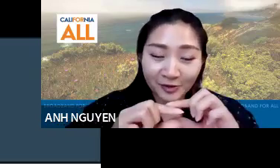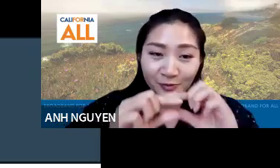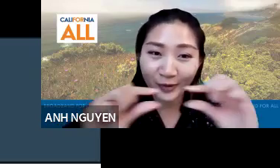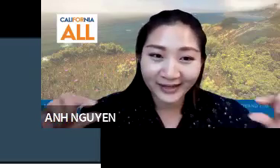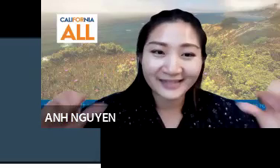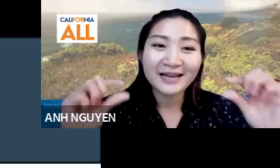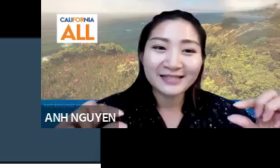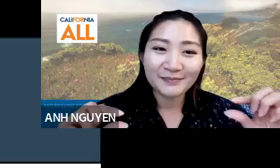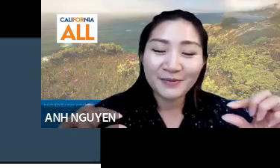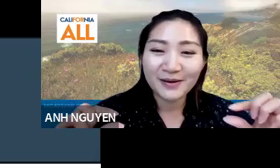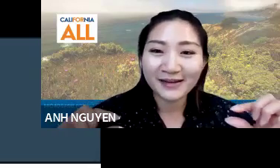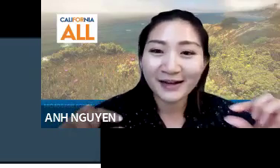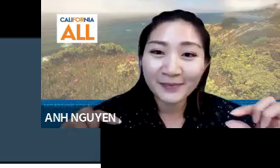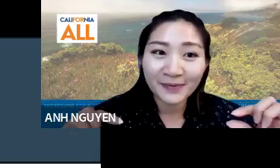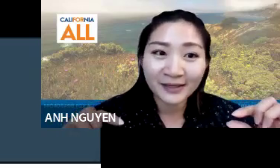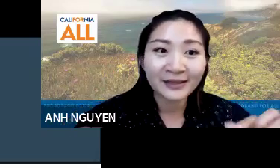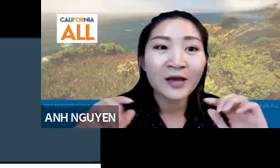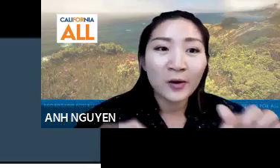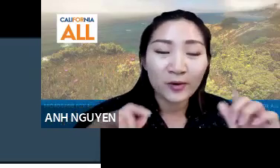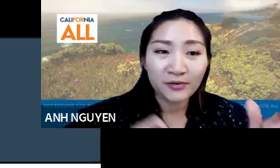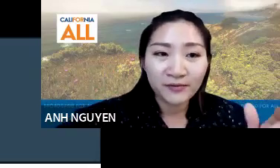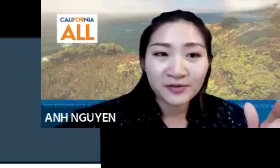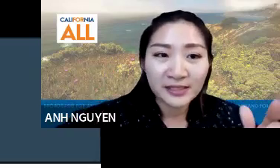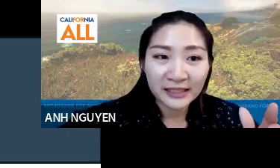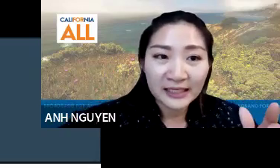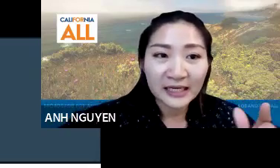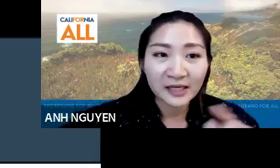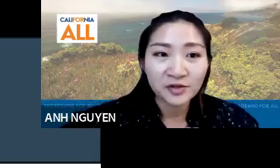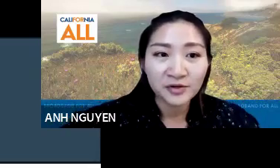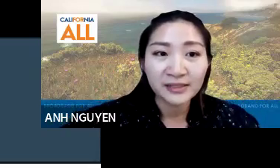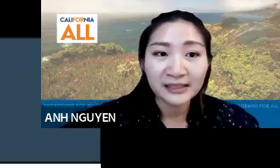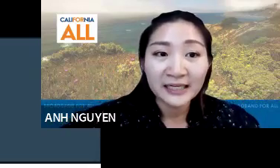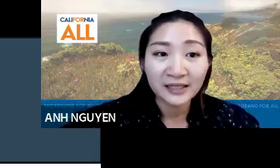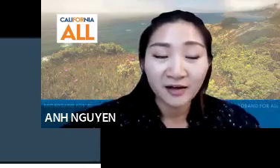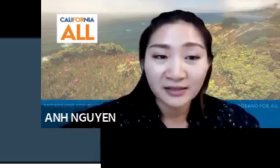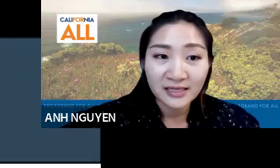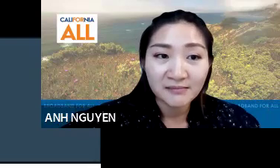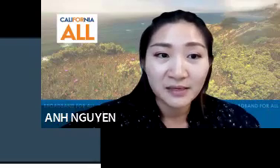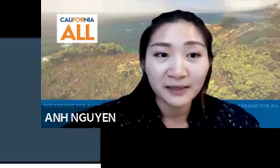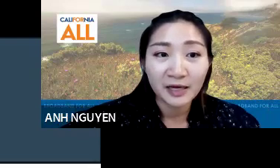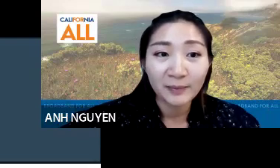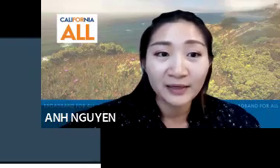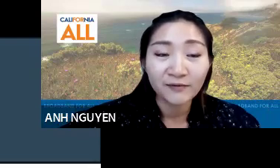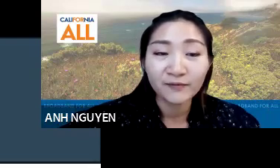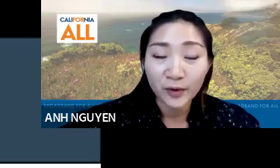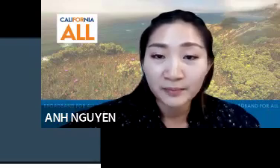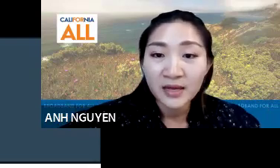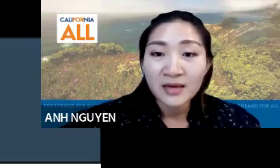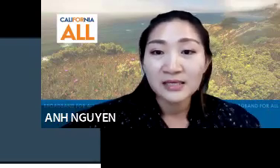large, wide submit public comment button, or the 1st link under related content public comment form